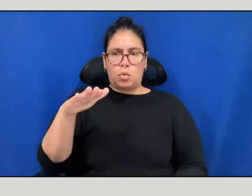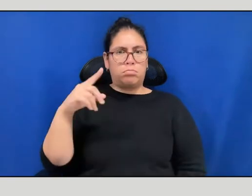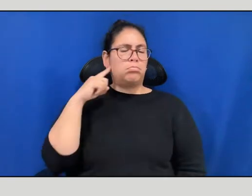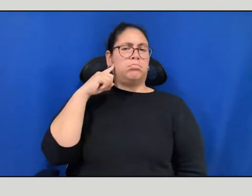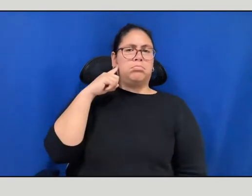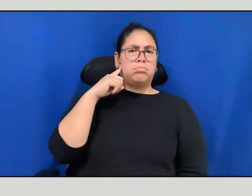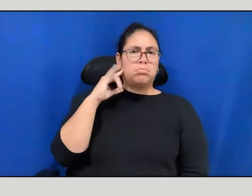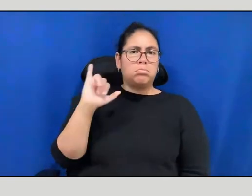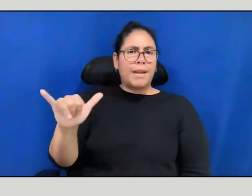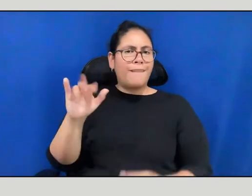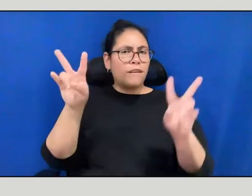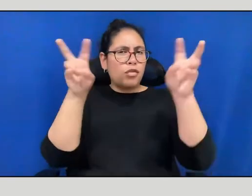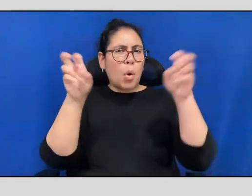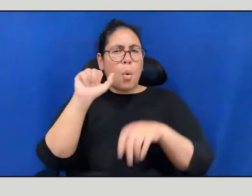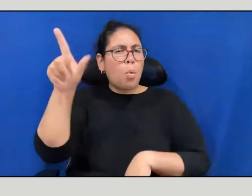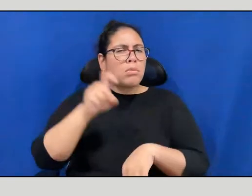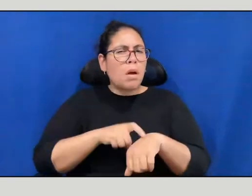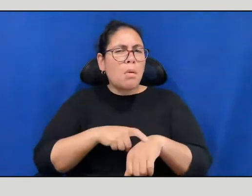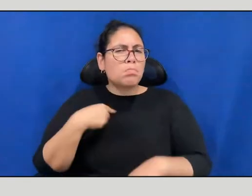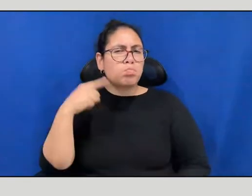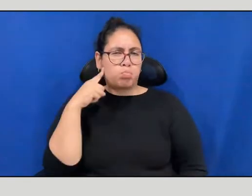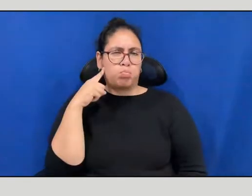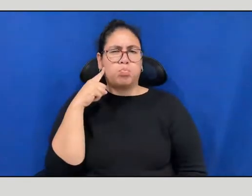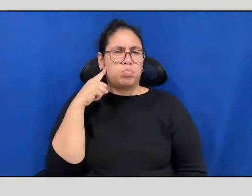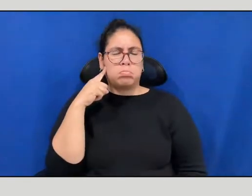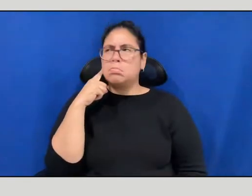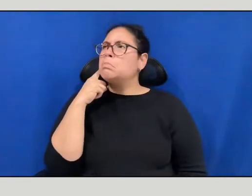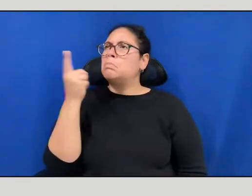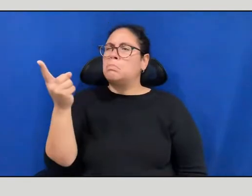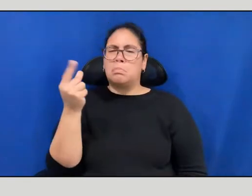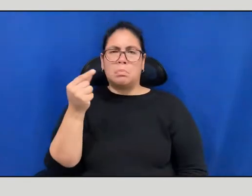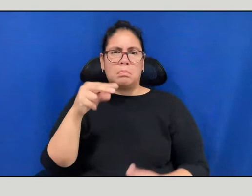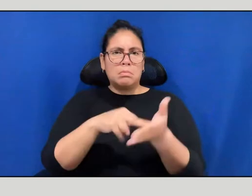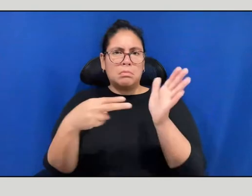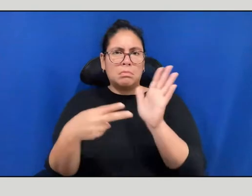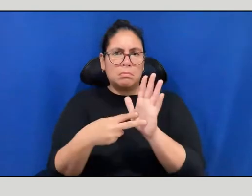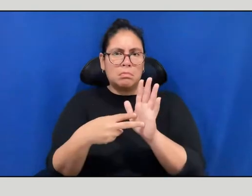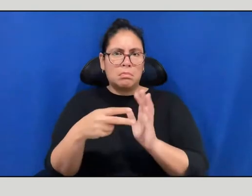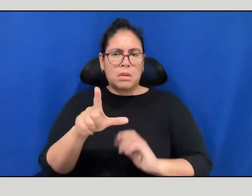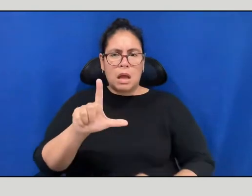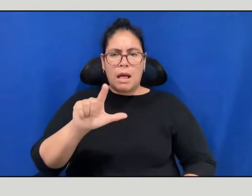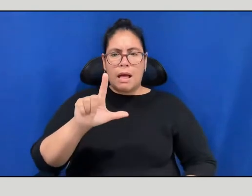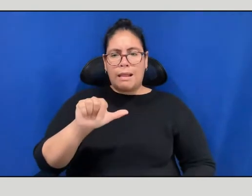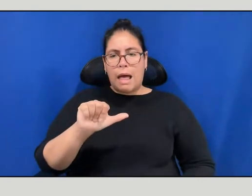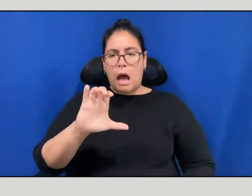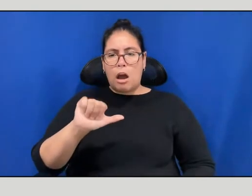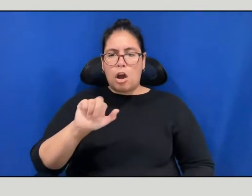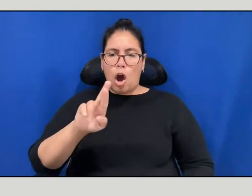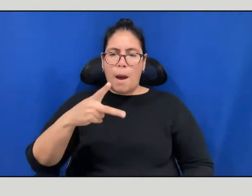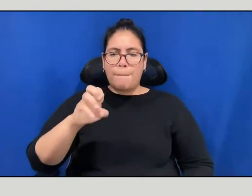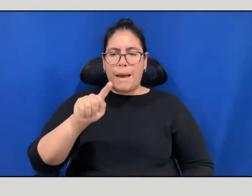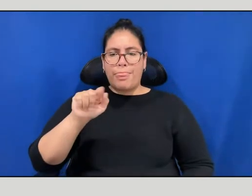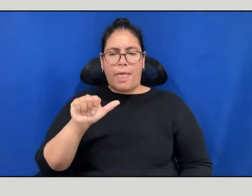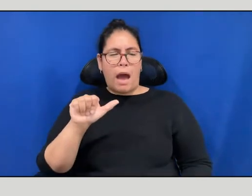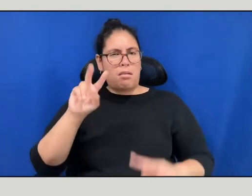and I didn't truly understand what it meant to be carpeteado, what a carpeta was," was astonishing, but of course we talk all the time